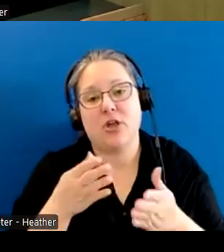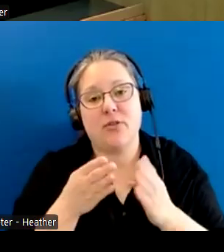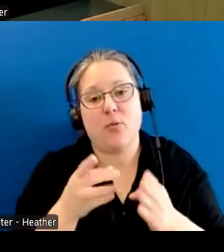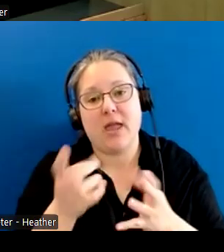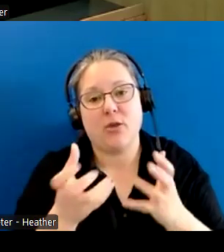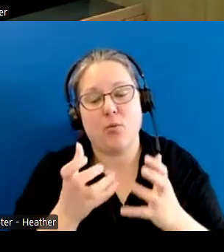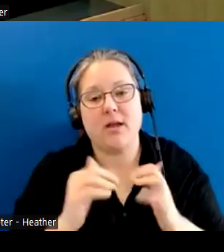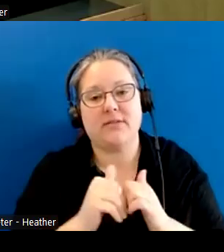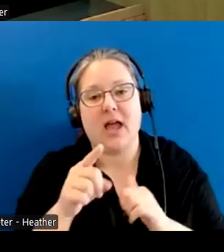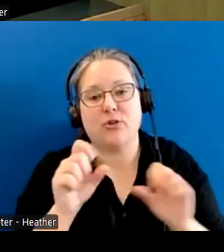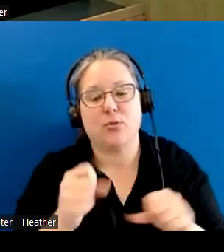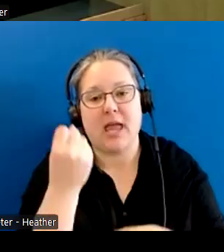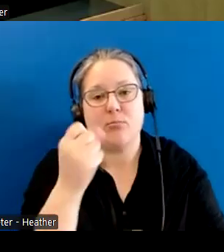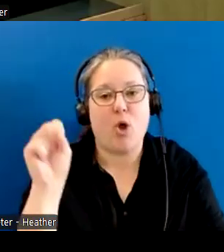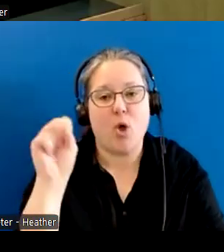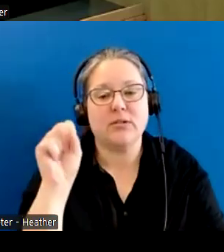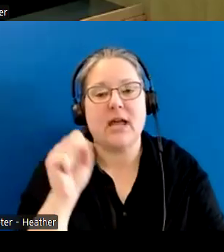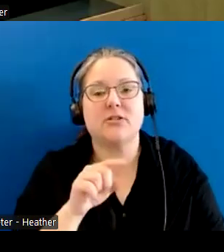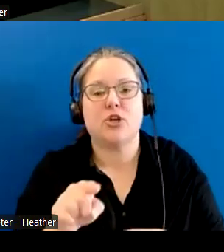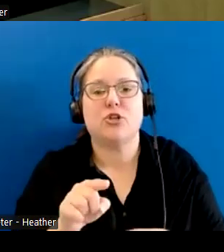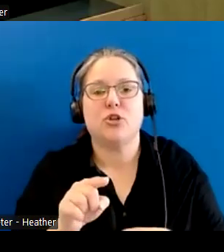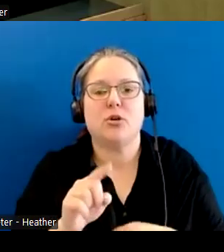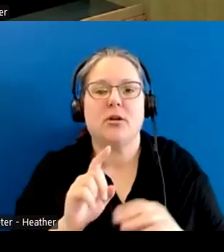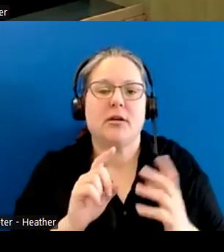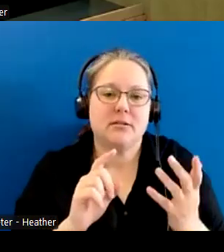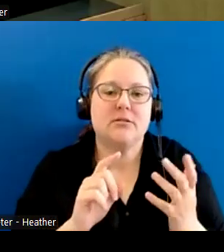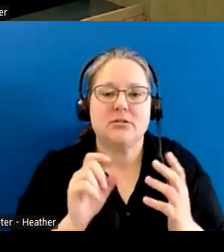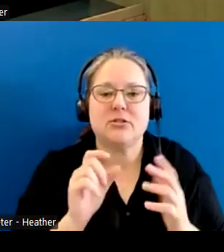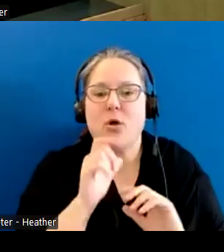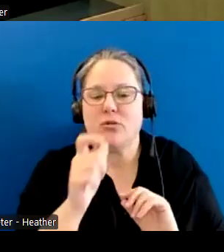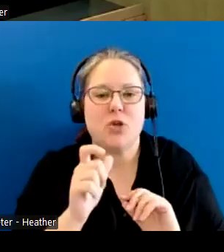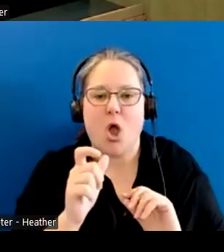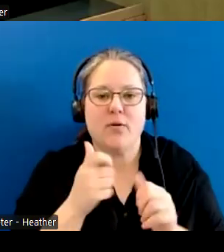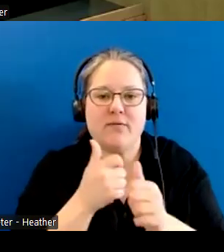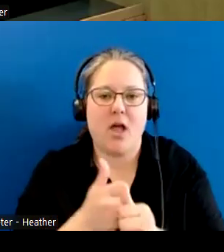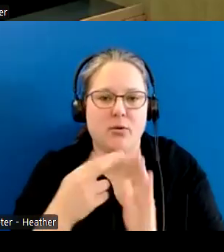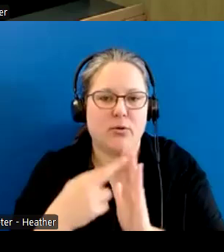the best way to protest this. She's like you give a bully a dime. I'll take a quarter next time. And